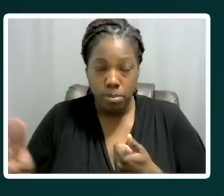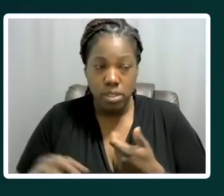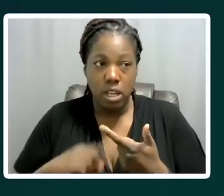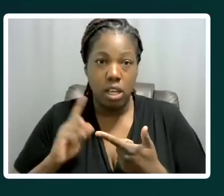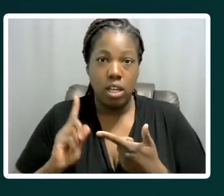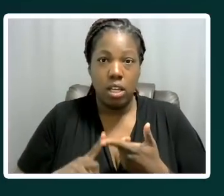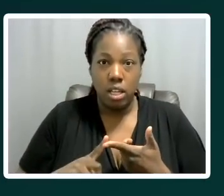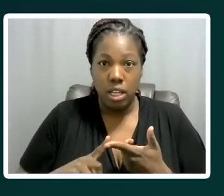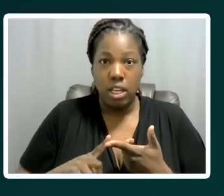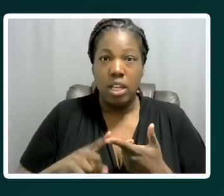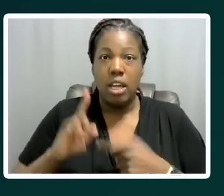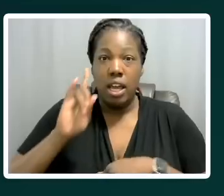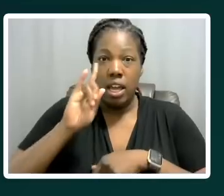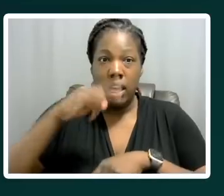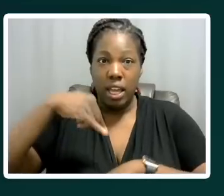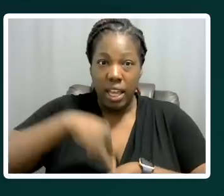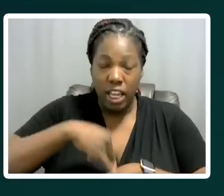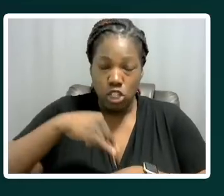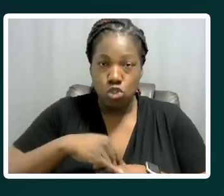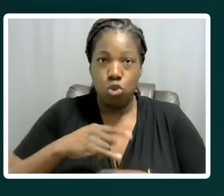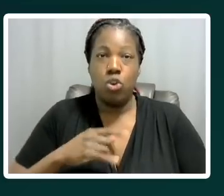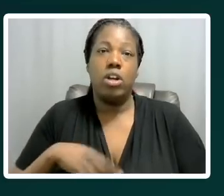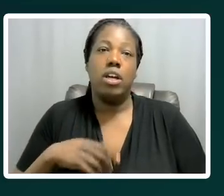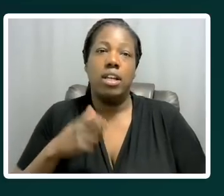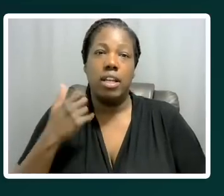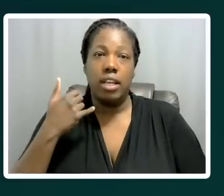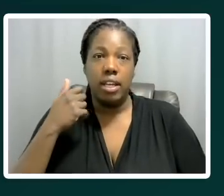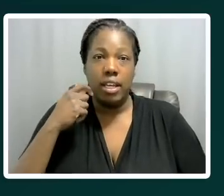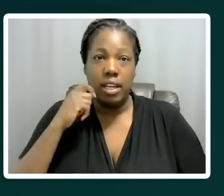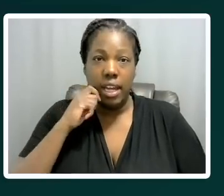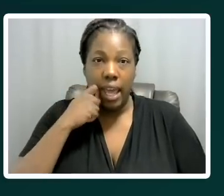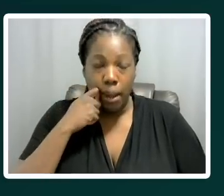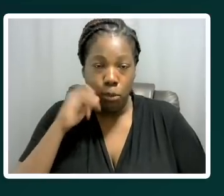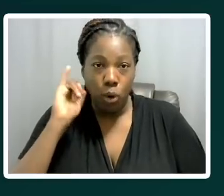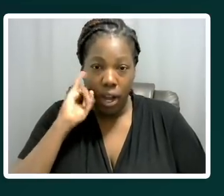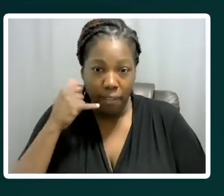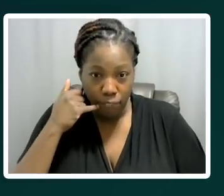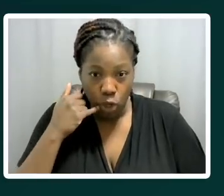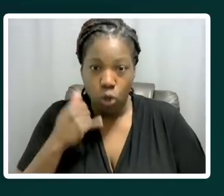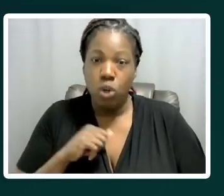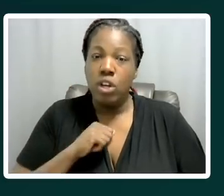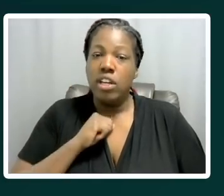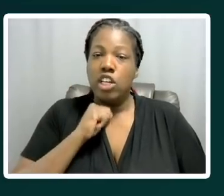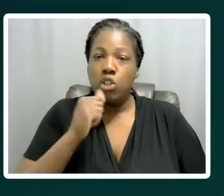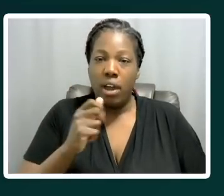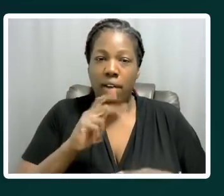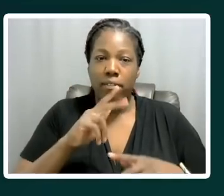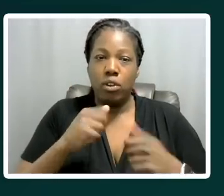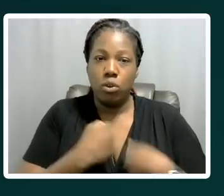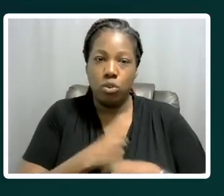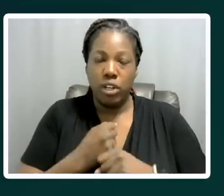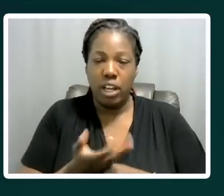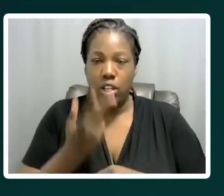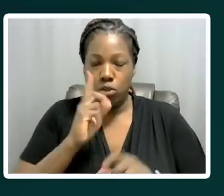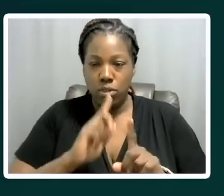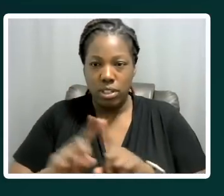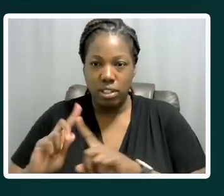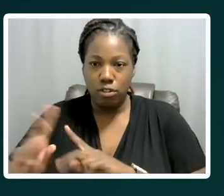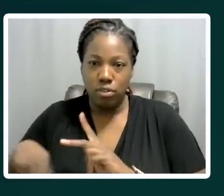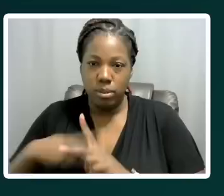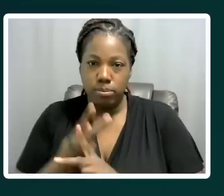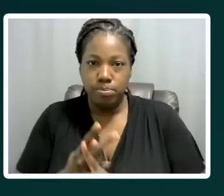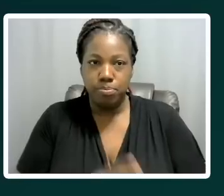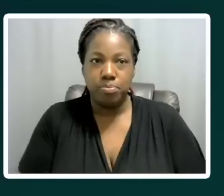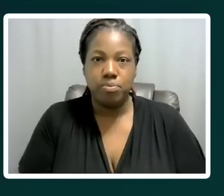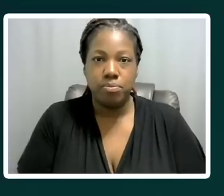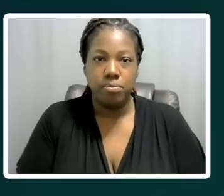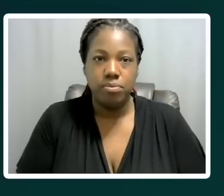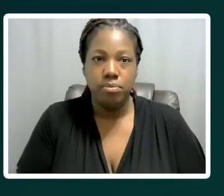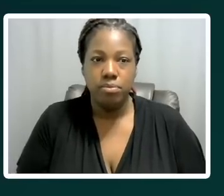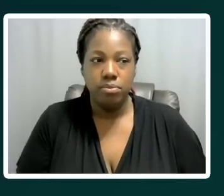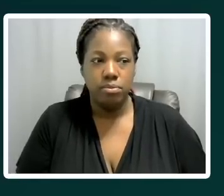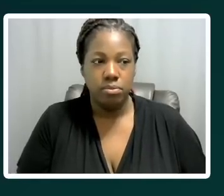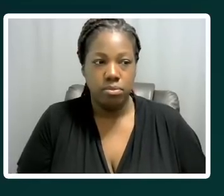and iOS app stores without having to make three totally different versions of the same sim.